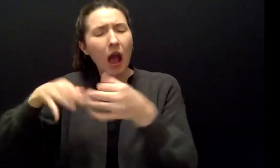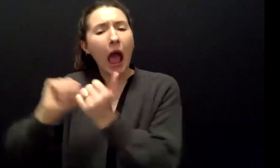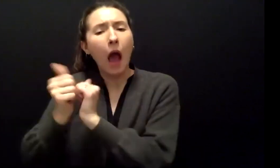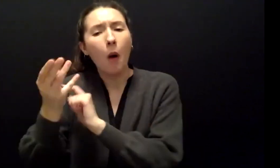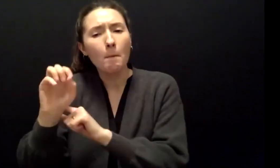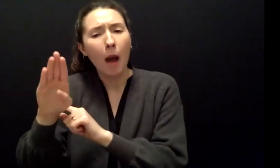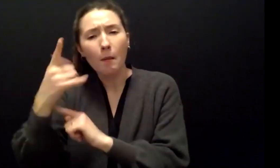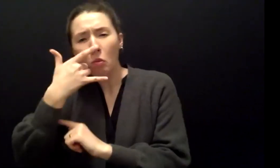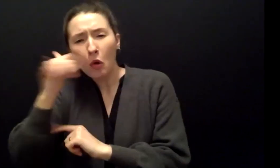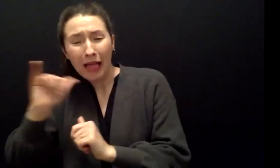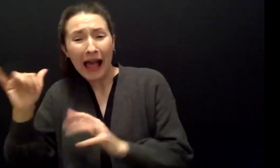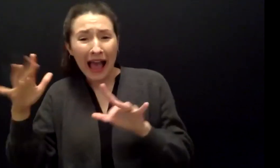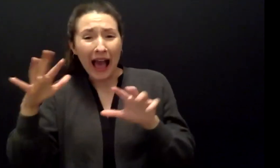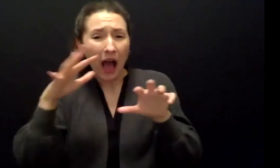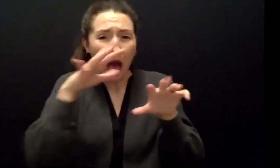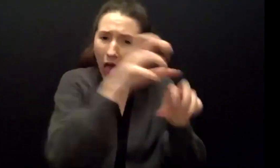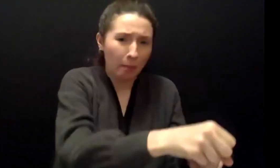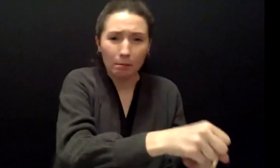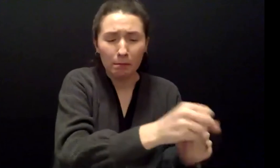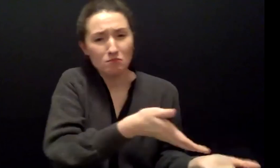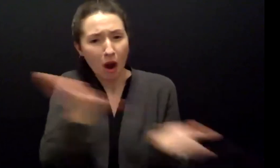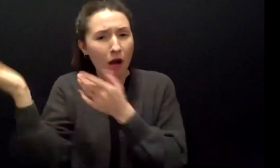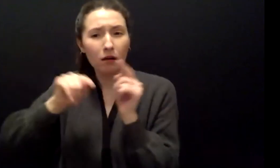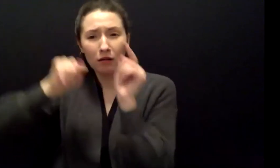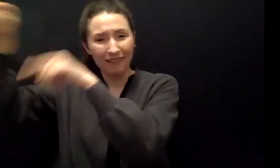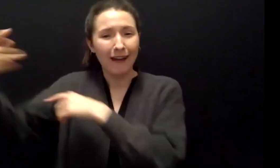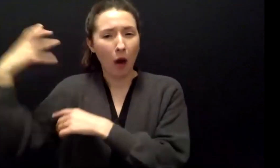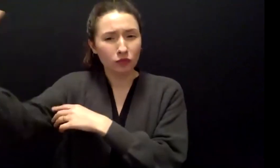That's happening slowly and it's, but it's very painful especially in art history to